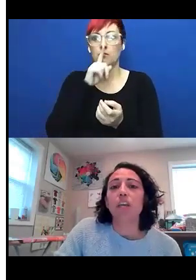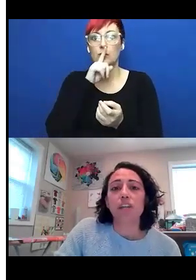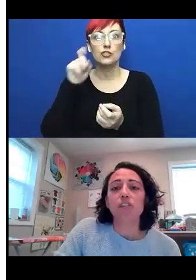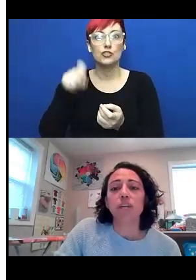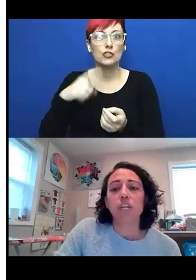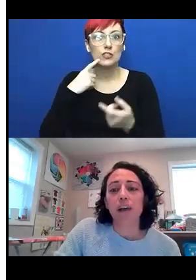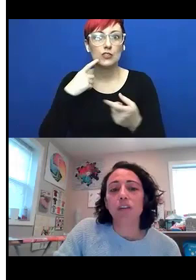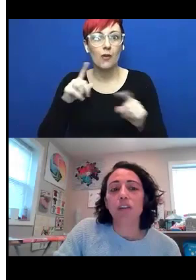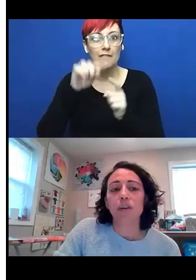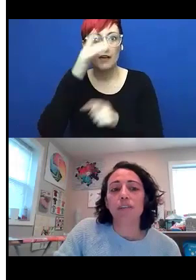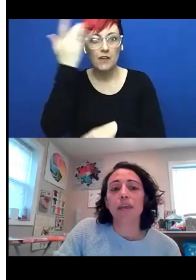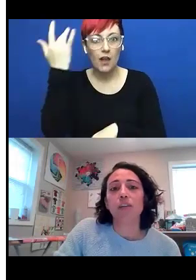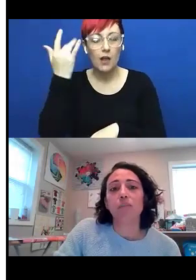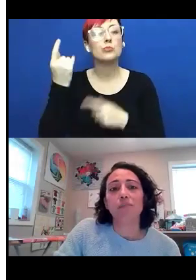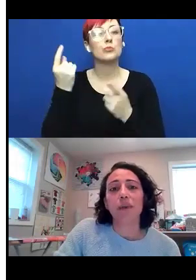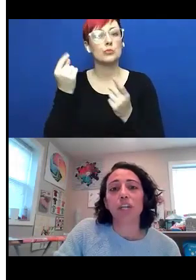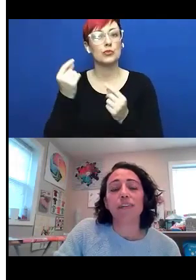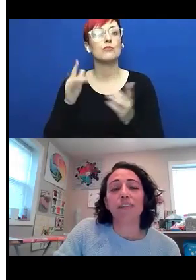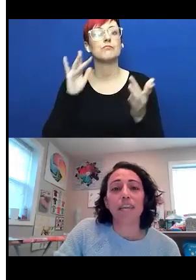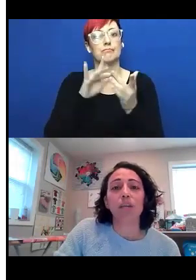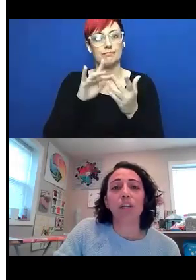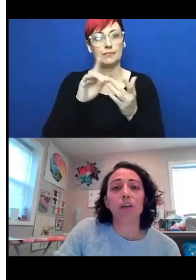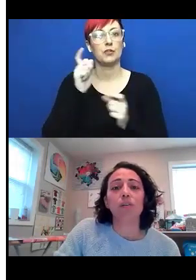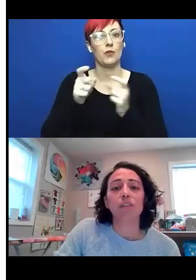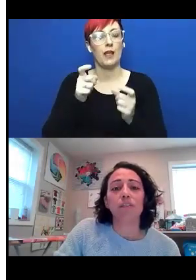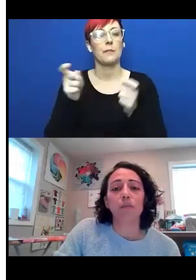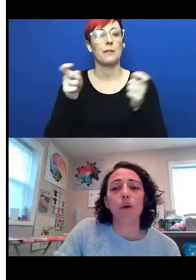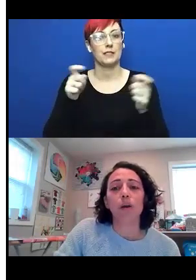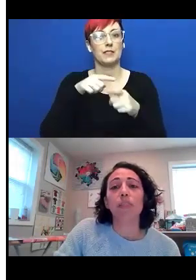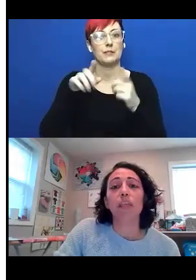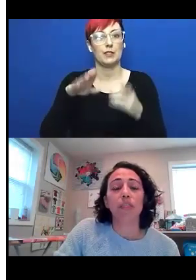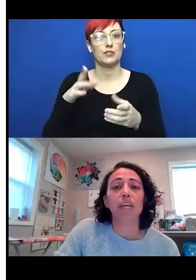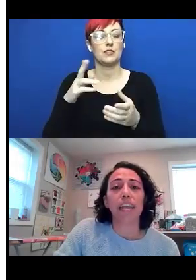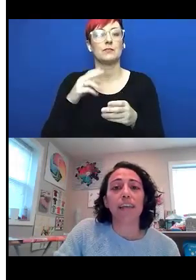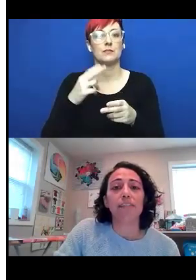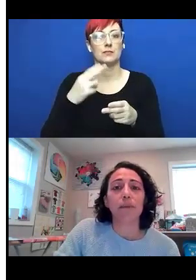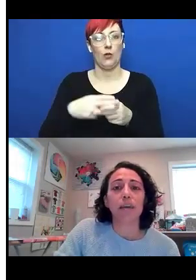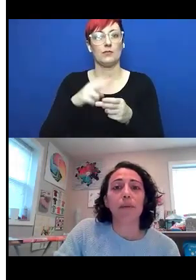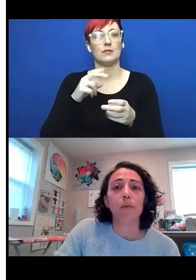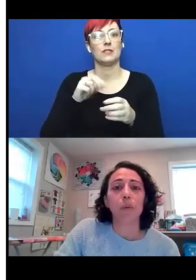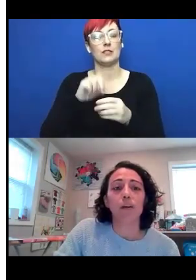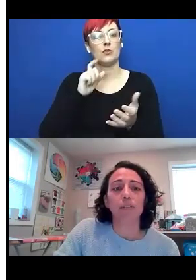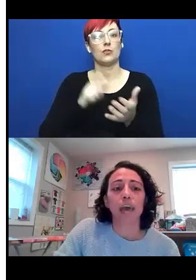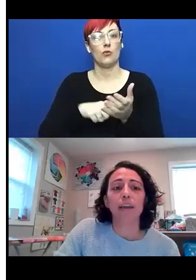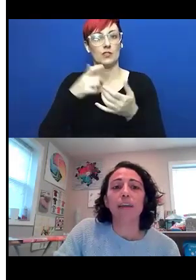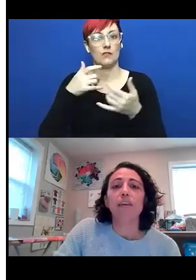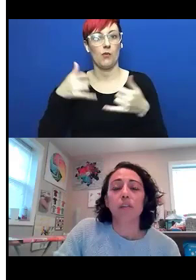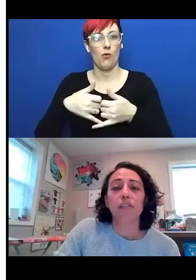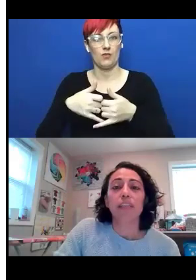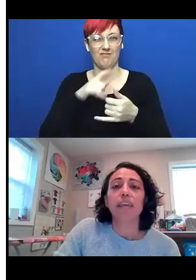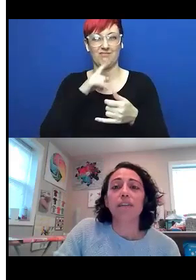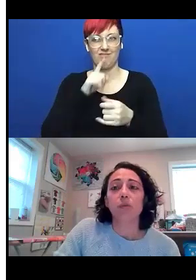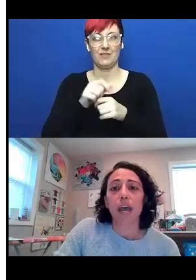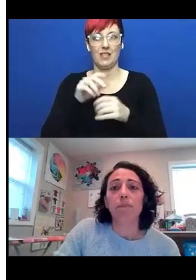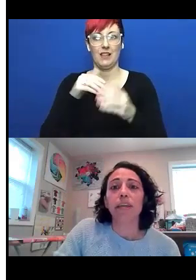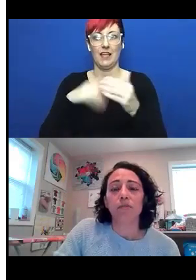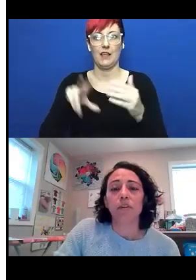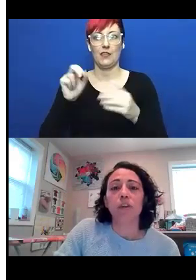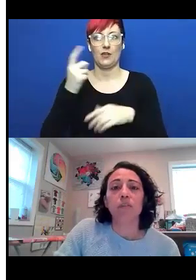you need to reach out to the grants management specialist named in your notice of award within 30 days of becoming aware of that so that they can do an updated review